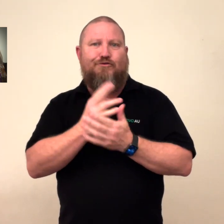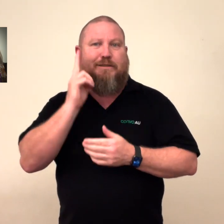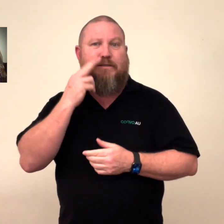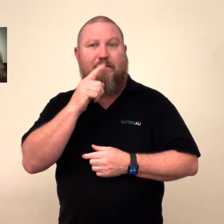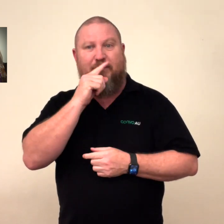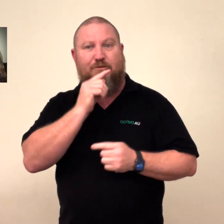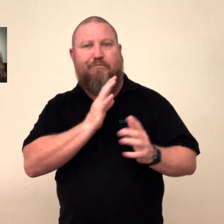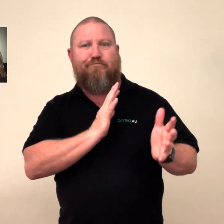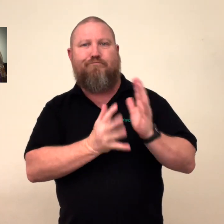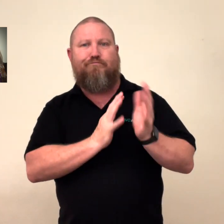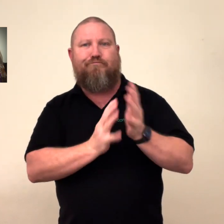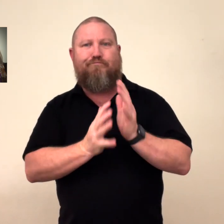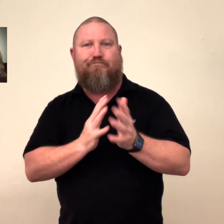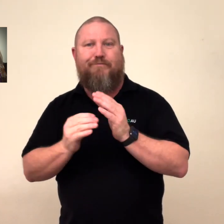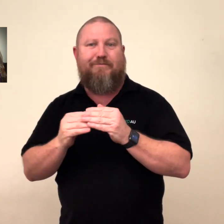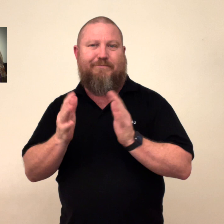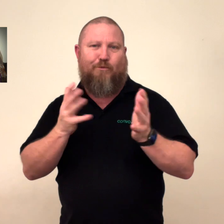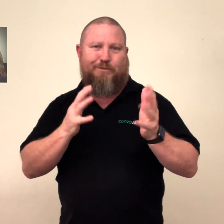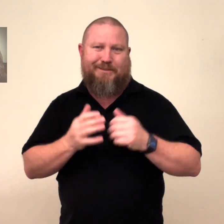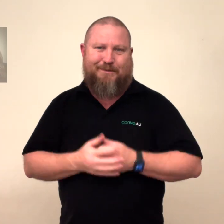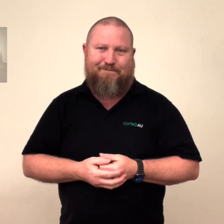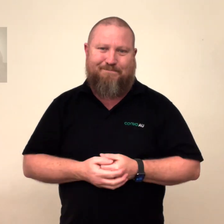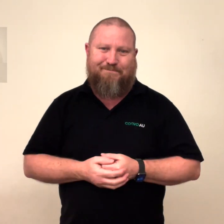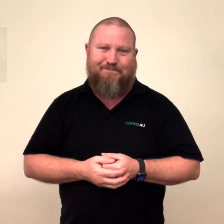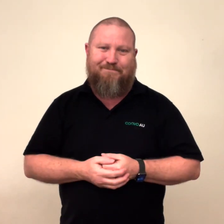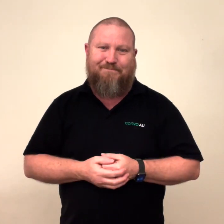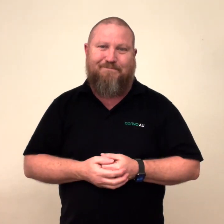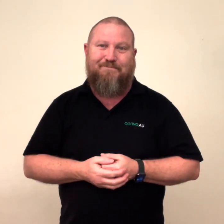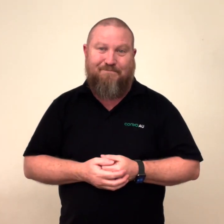Deaf people to make telephone calls in their preferred language - Auslan.